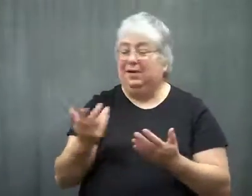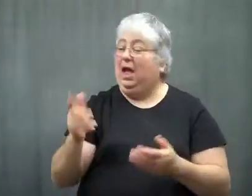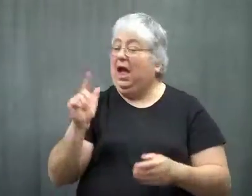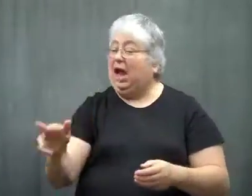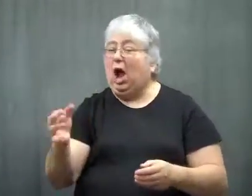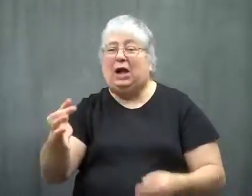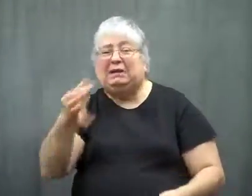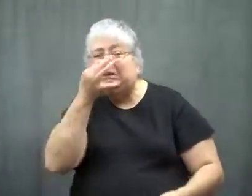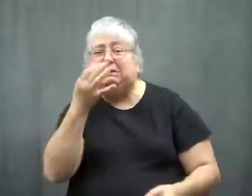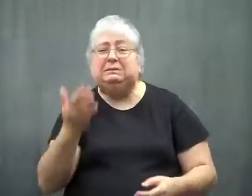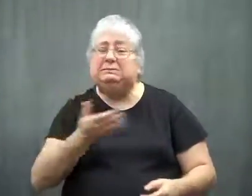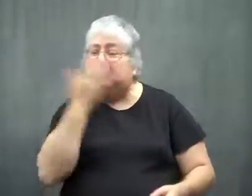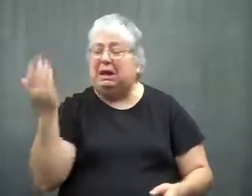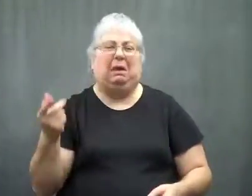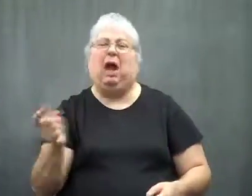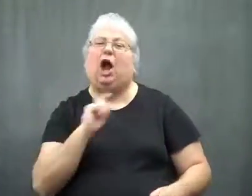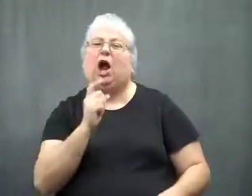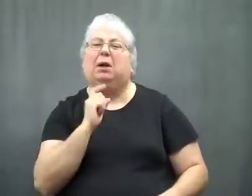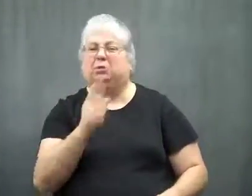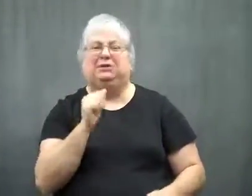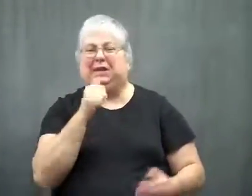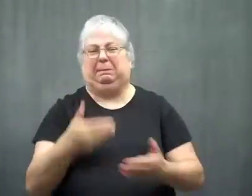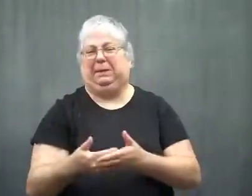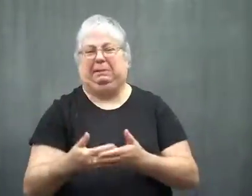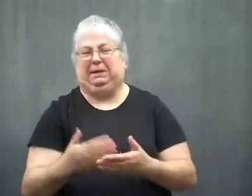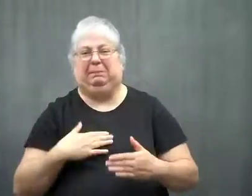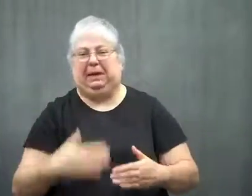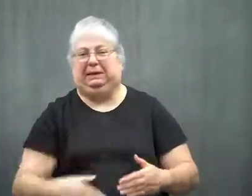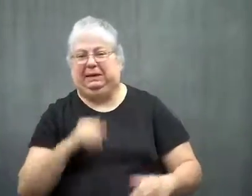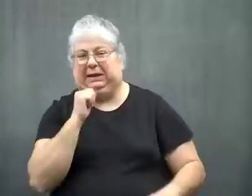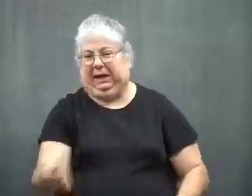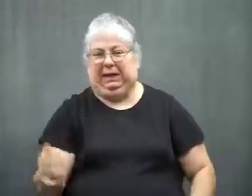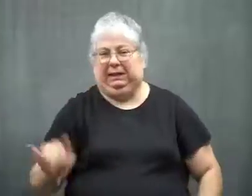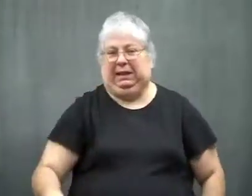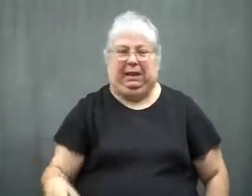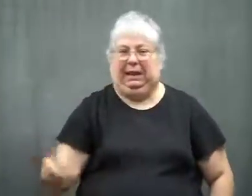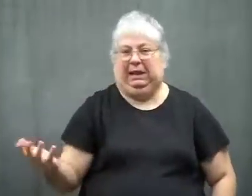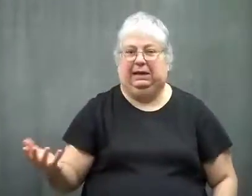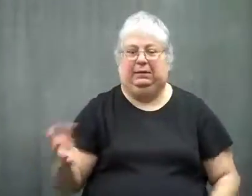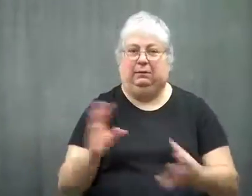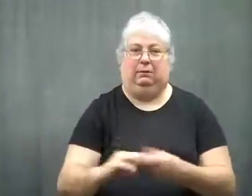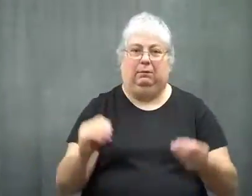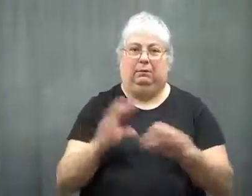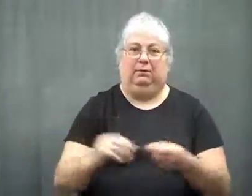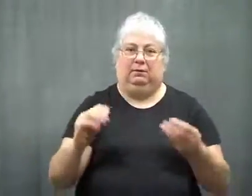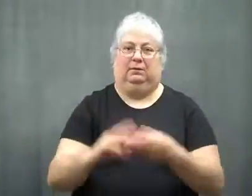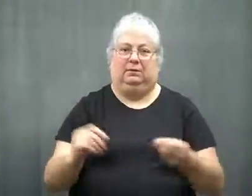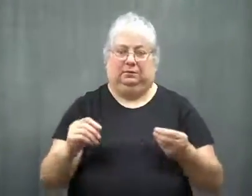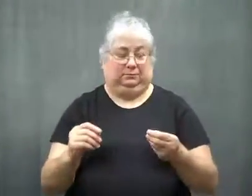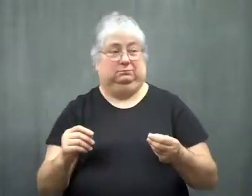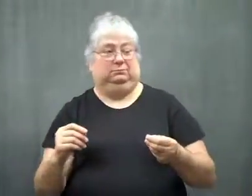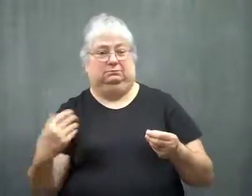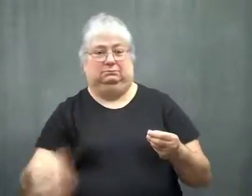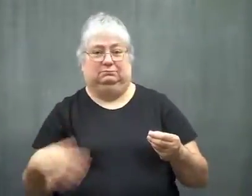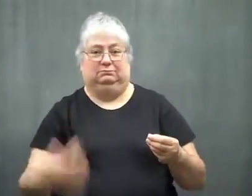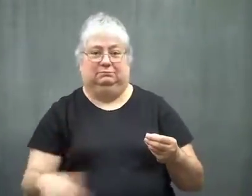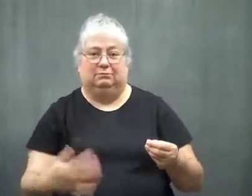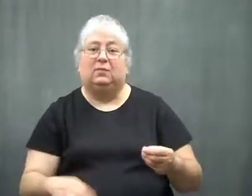The defense said the smell in the car was from garbage, not the baby's body.